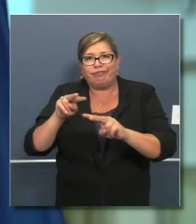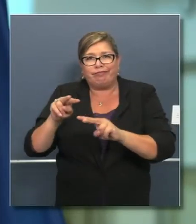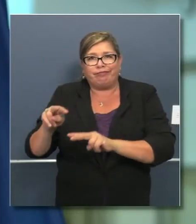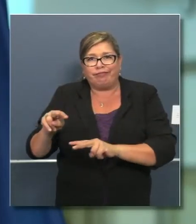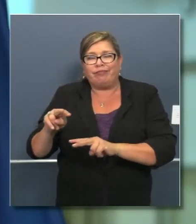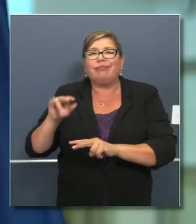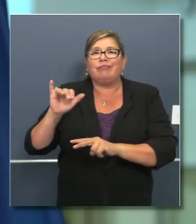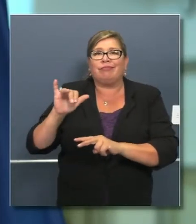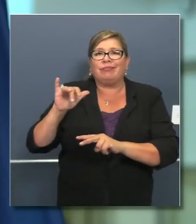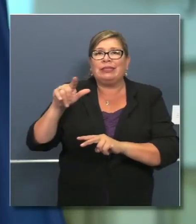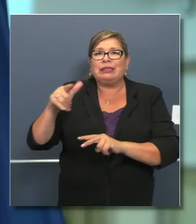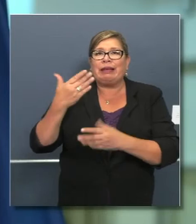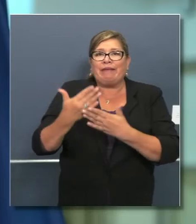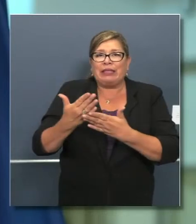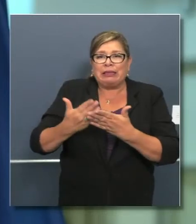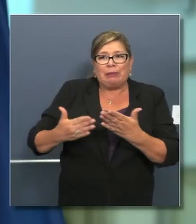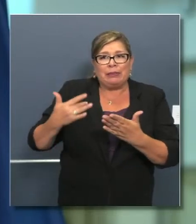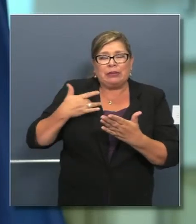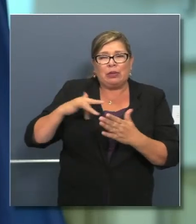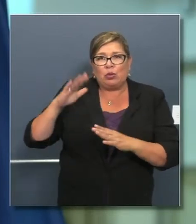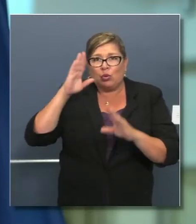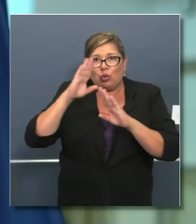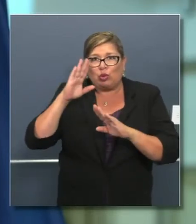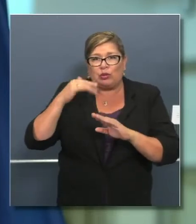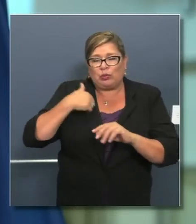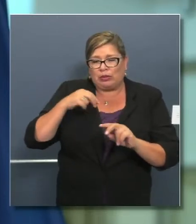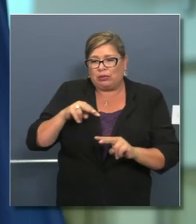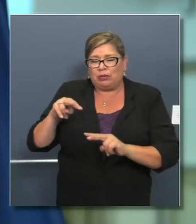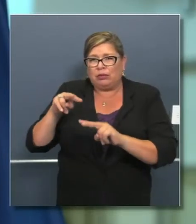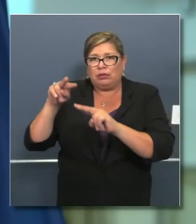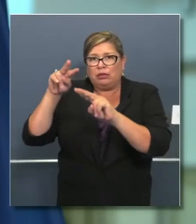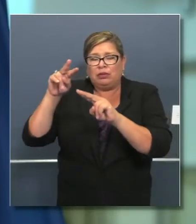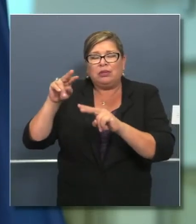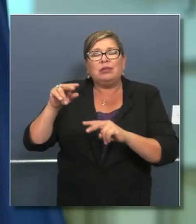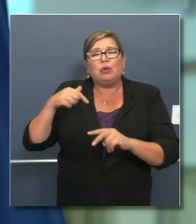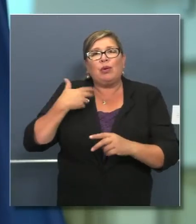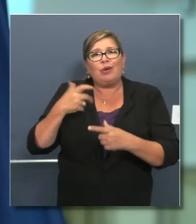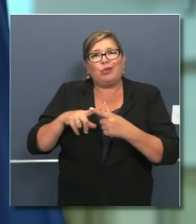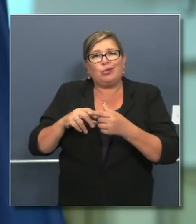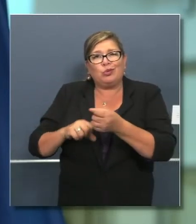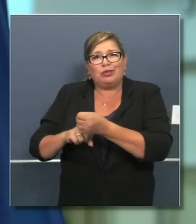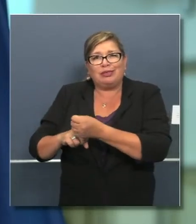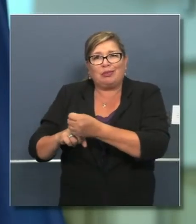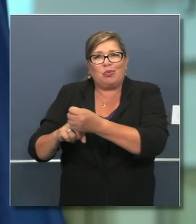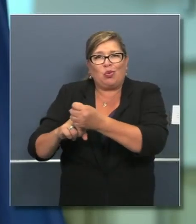different categories are not where they would like to be and where we believe they should be as it